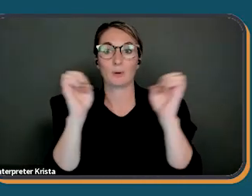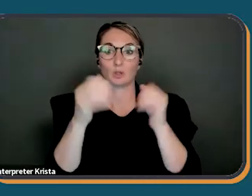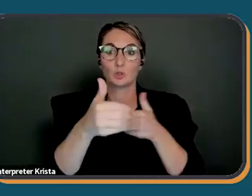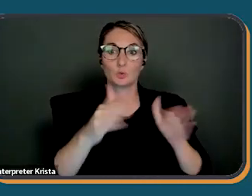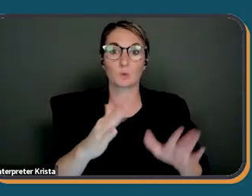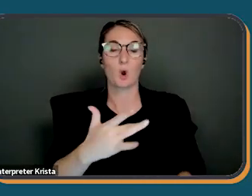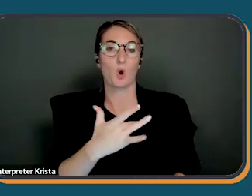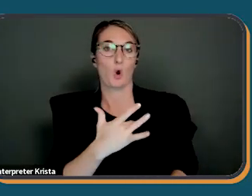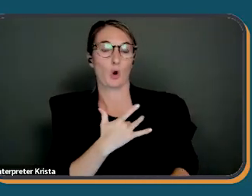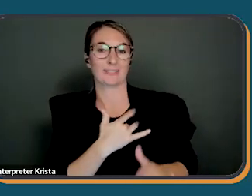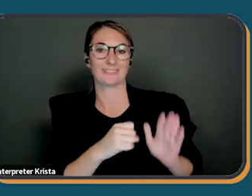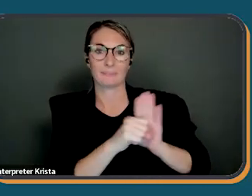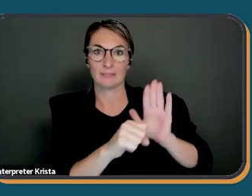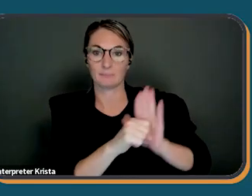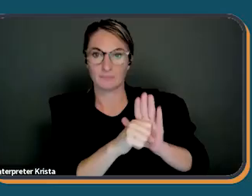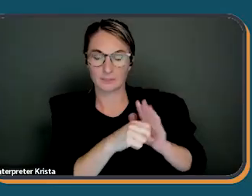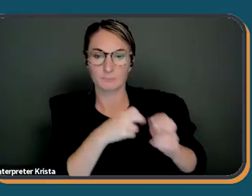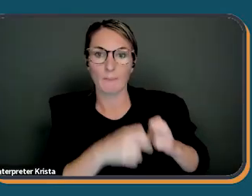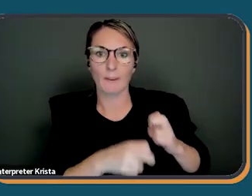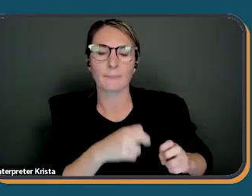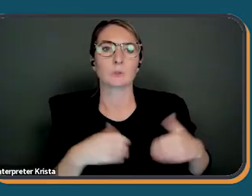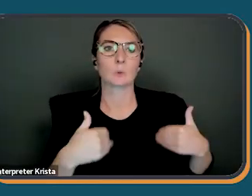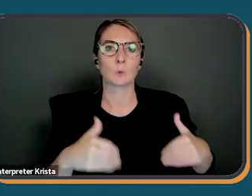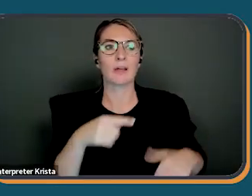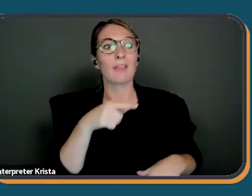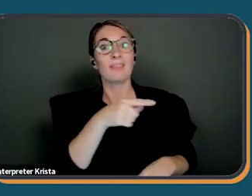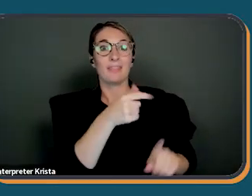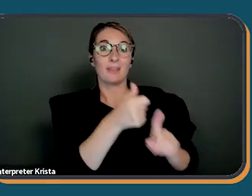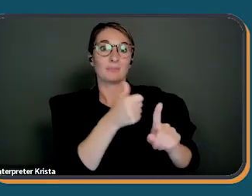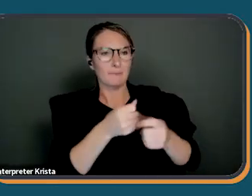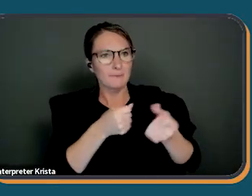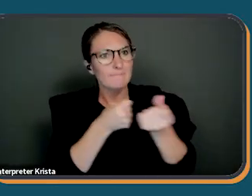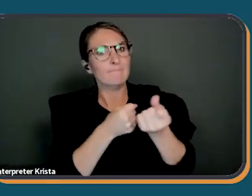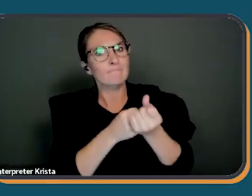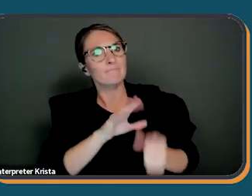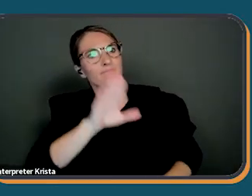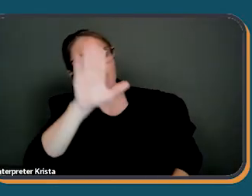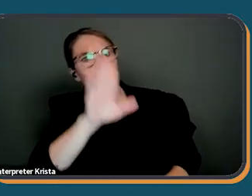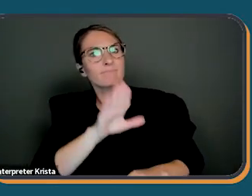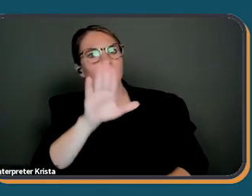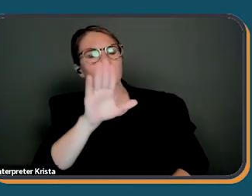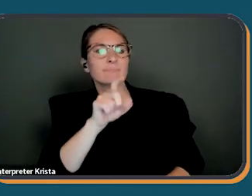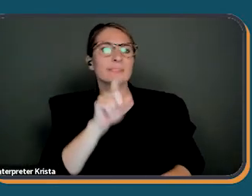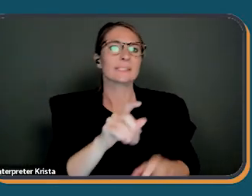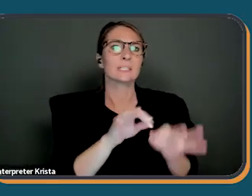and despite advocating strongly for an interpreter this request was repeatedly denied,